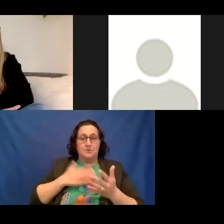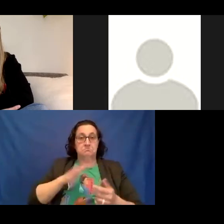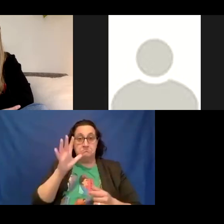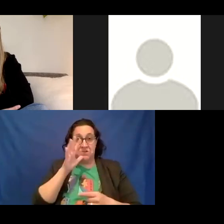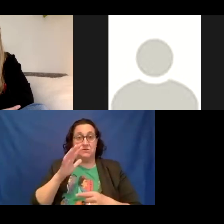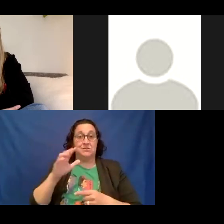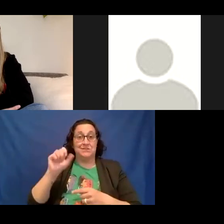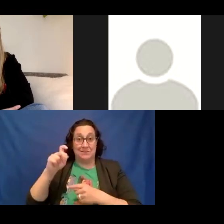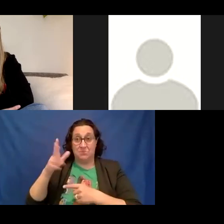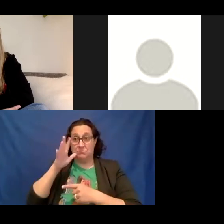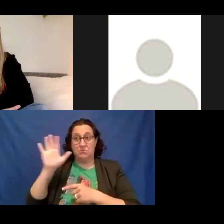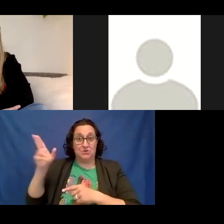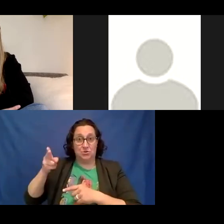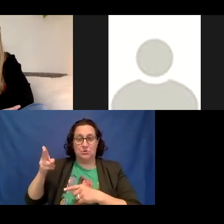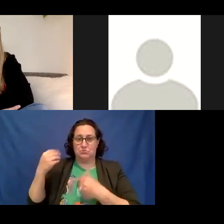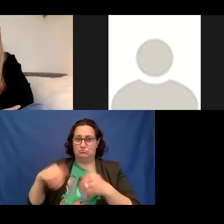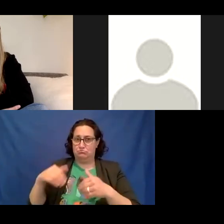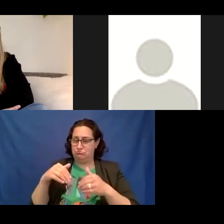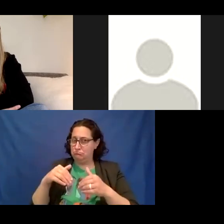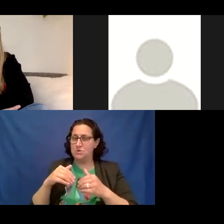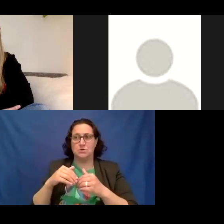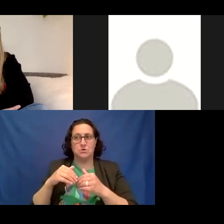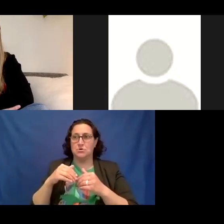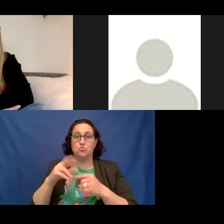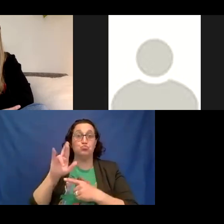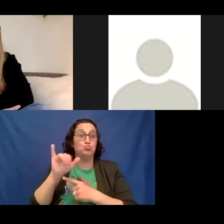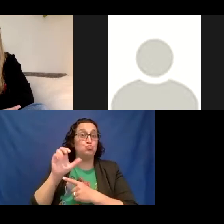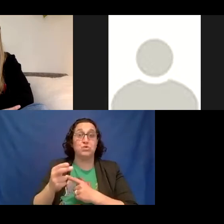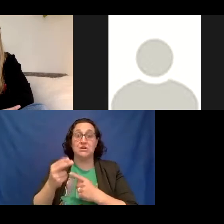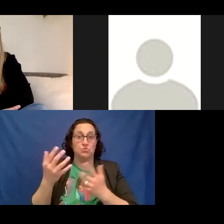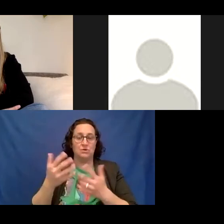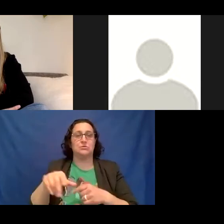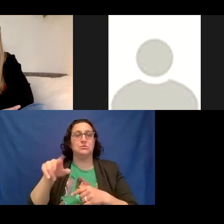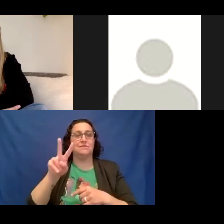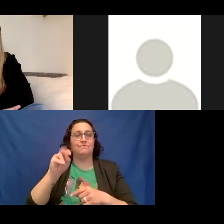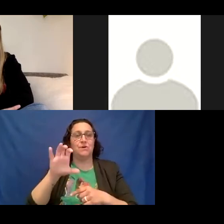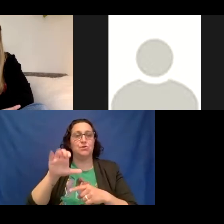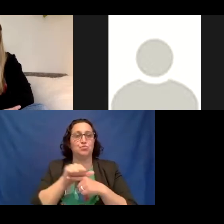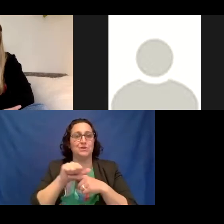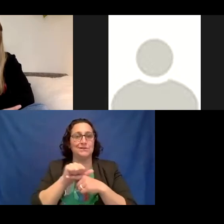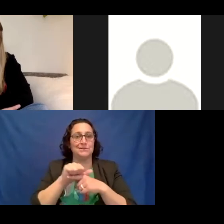know about that history, but I also want to expose my Western students to that history.